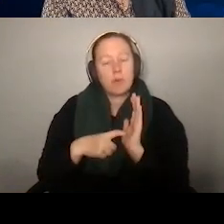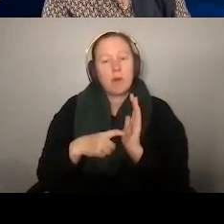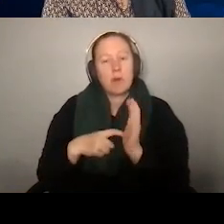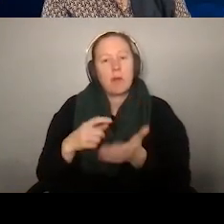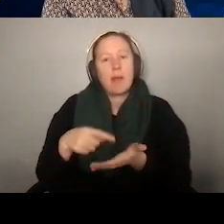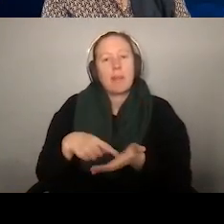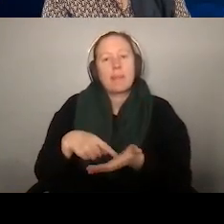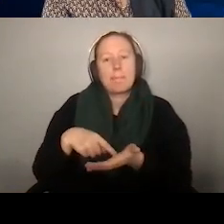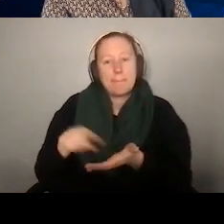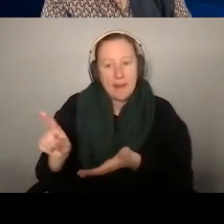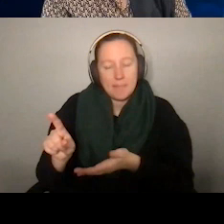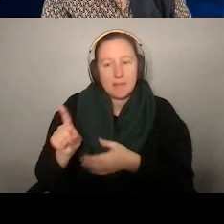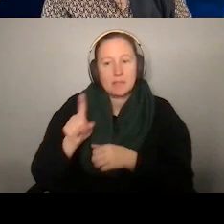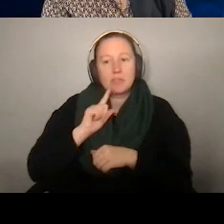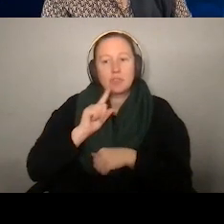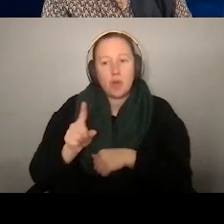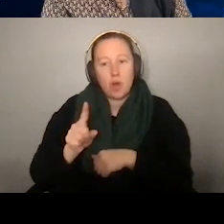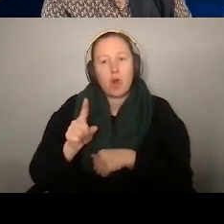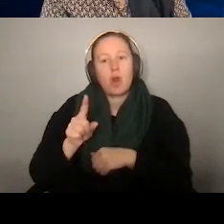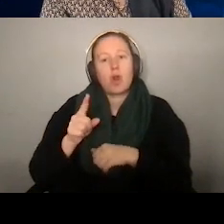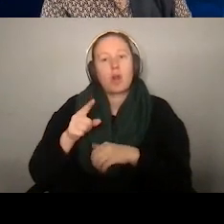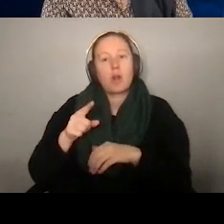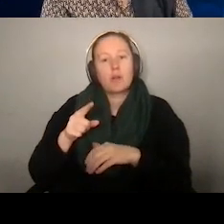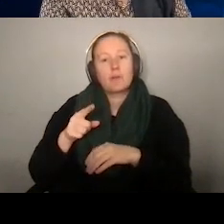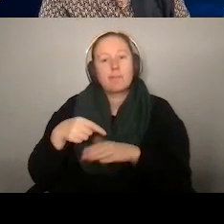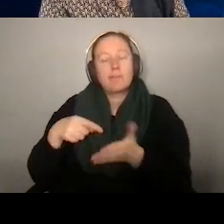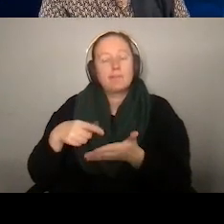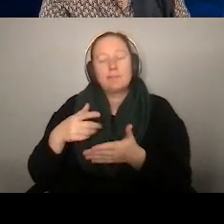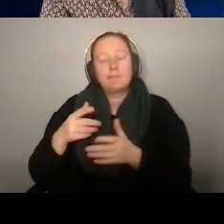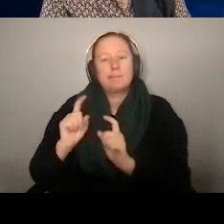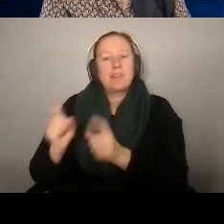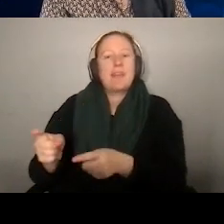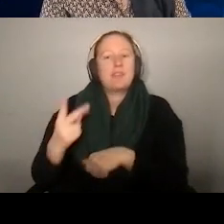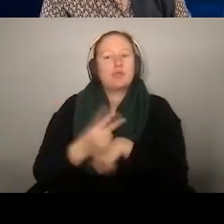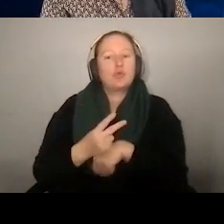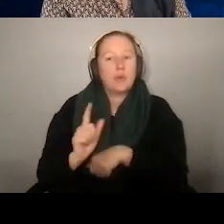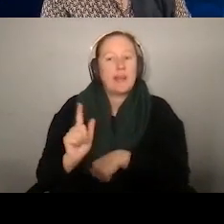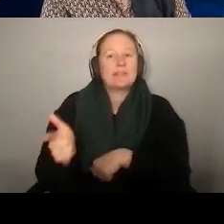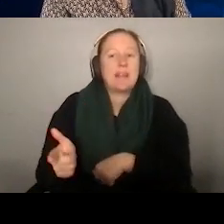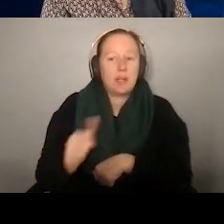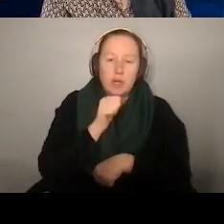two business days after transmission rather than one. This scenario is fairly infrequent throughout the fiscal year,